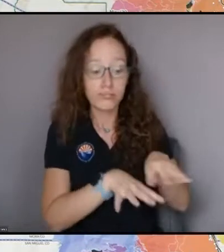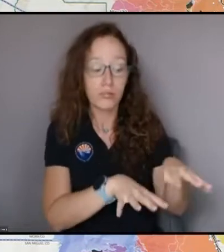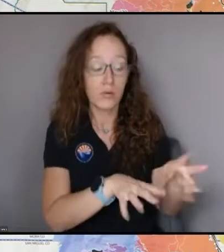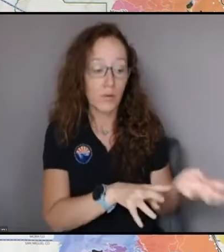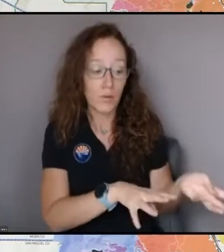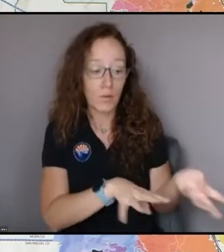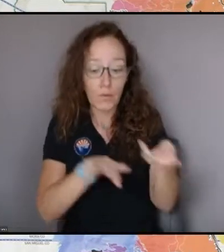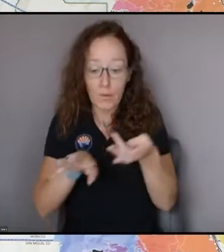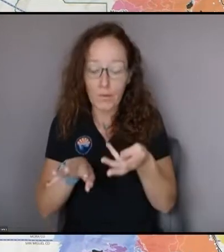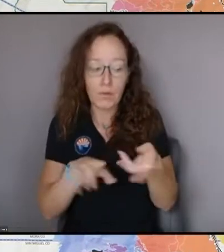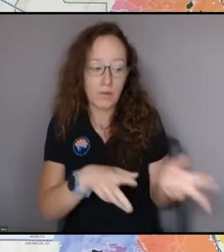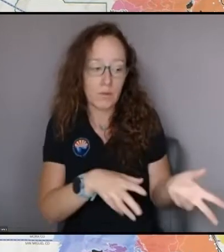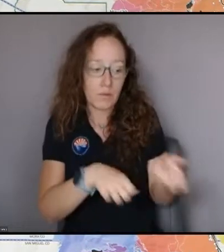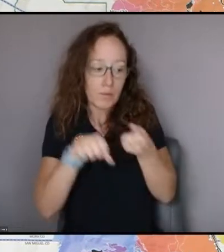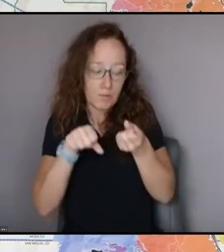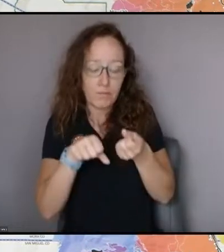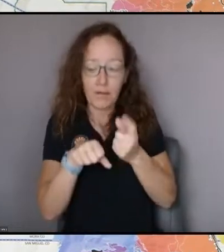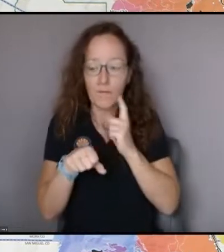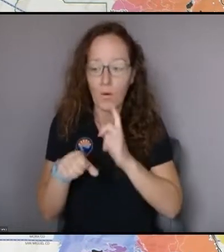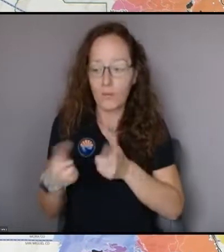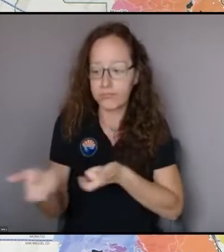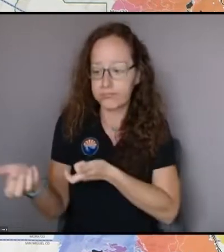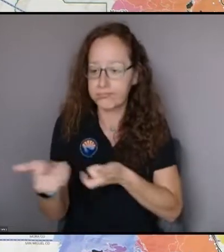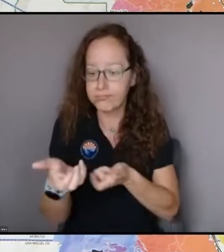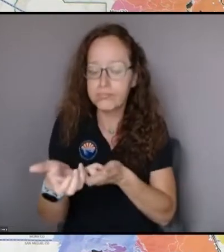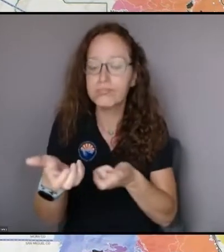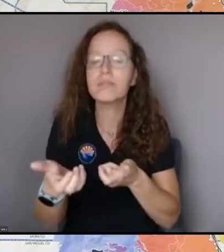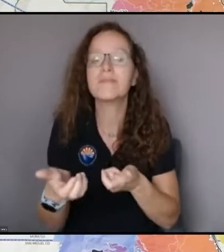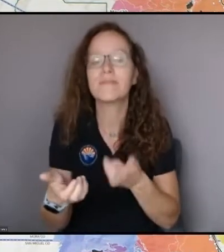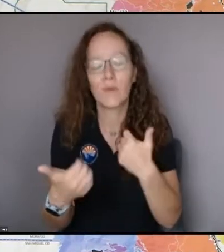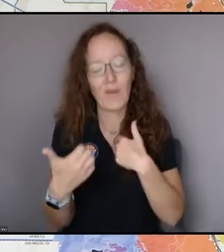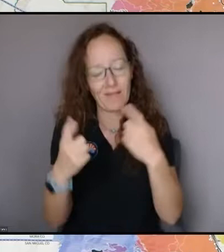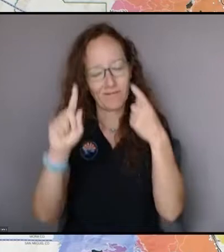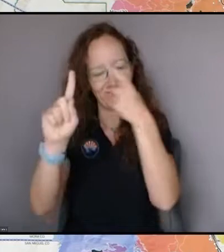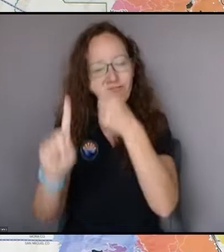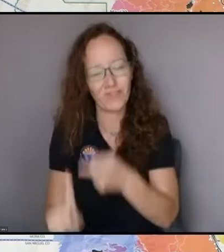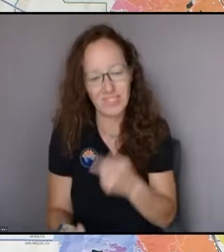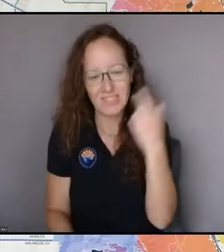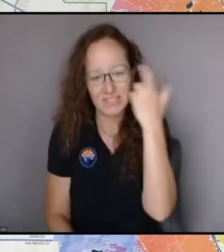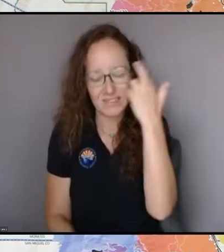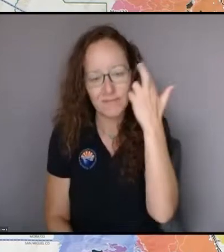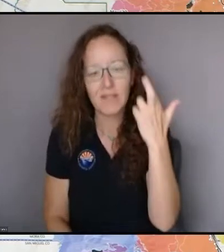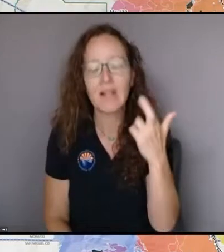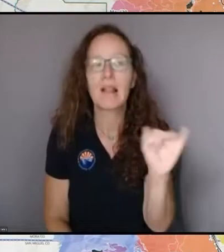resources in there to be able